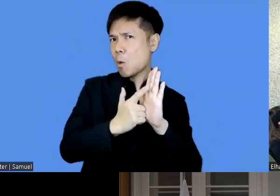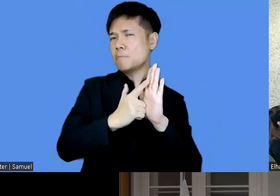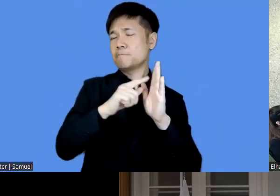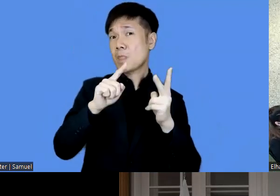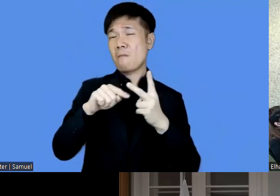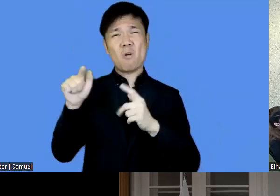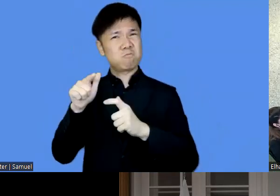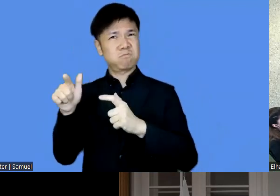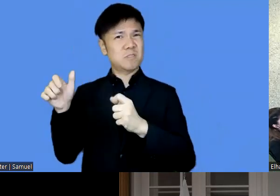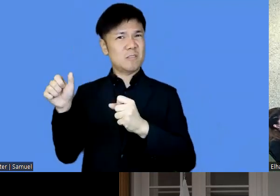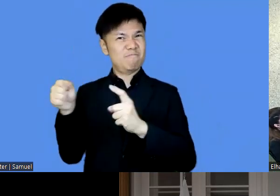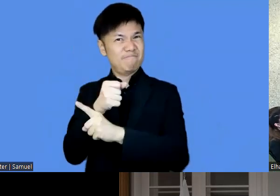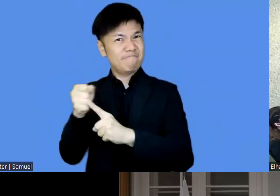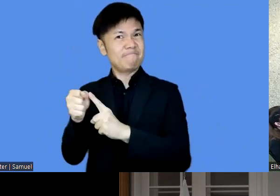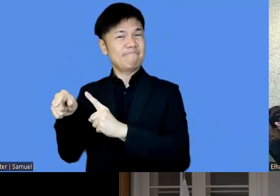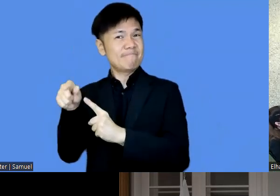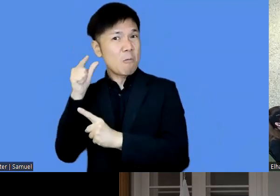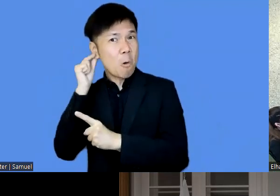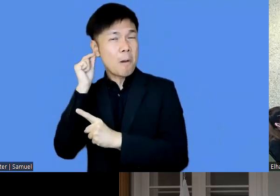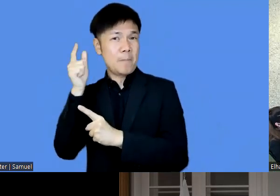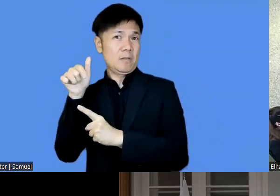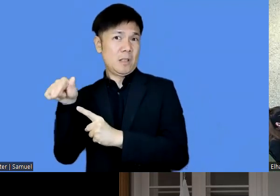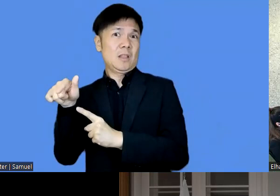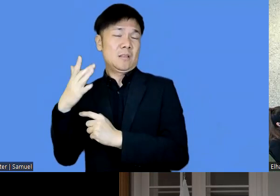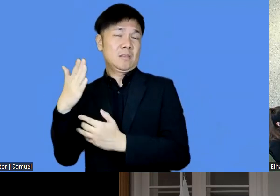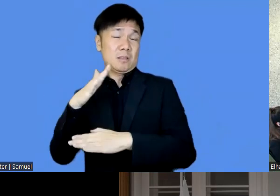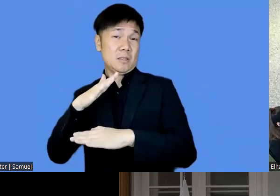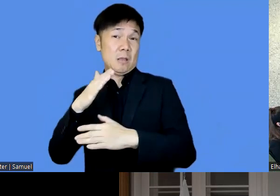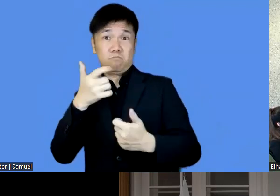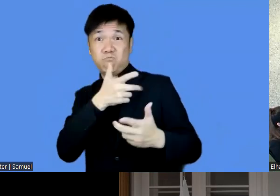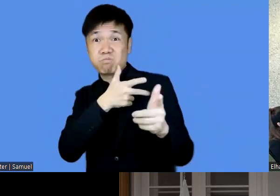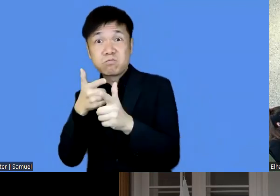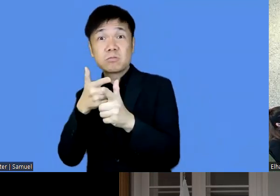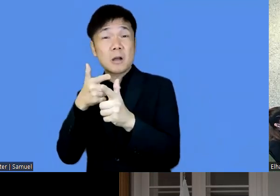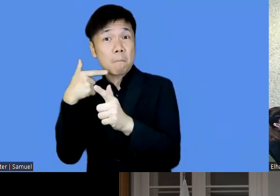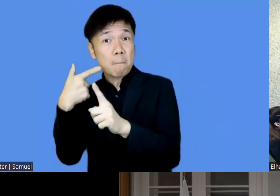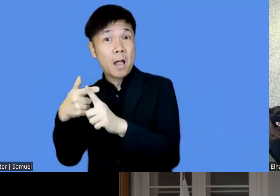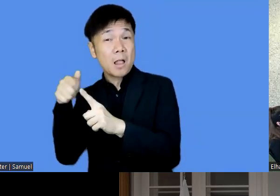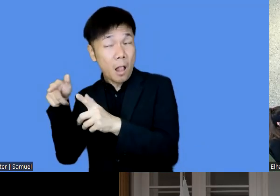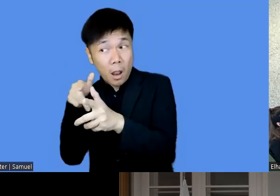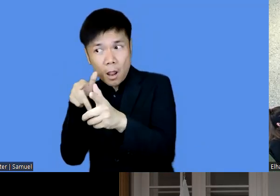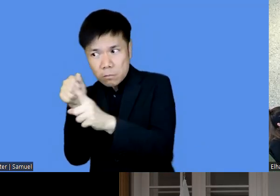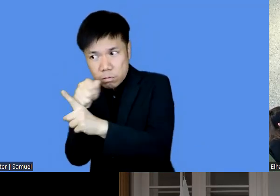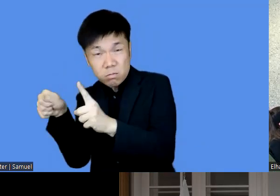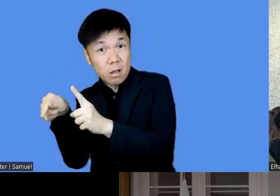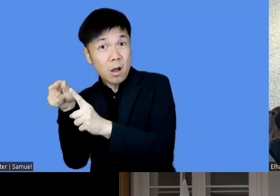during armed conflict, which is not documented and not really being -- Jarrod gave us that